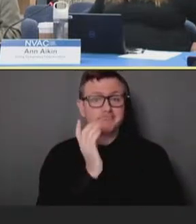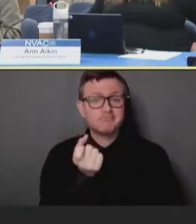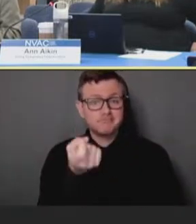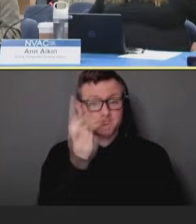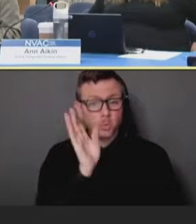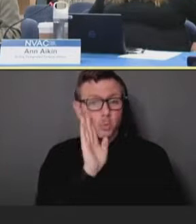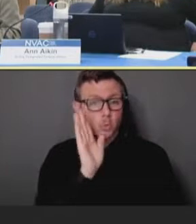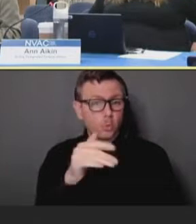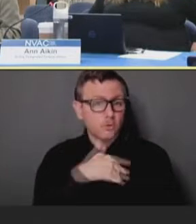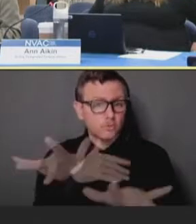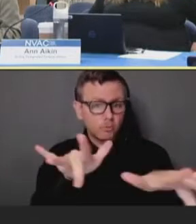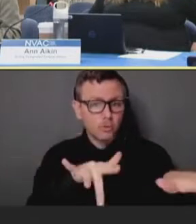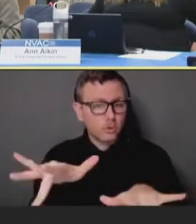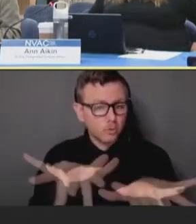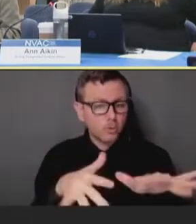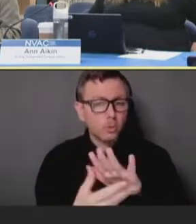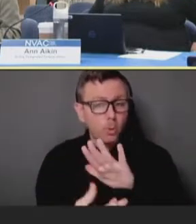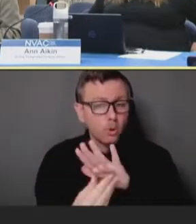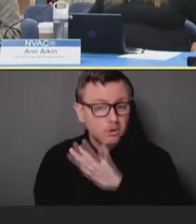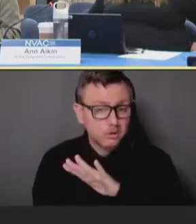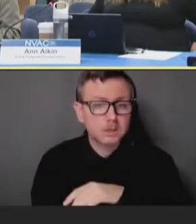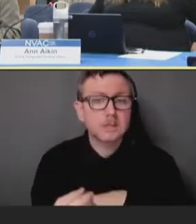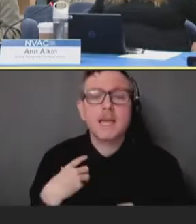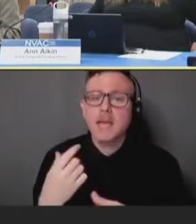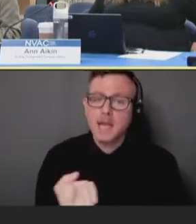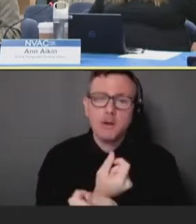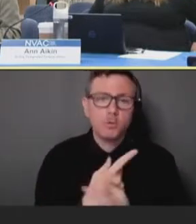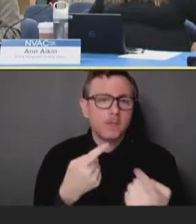All statements made today are on the record.